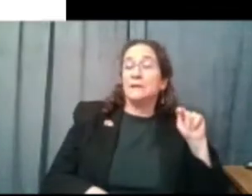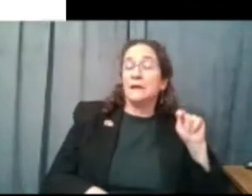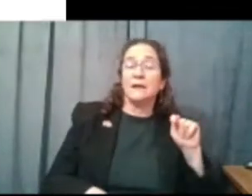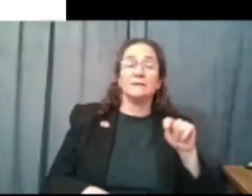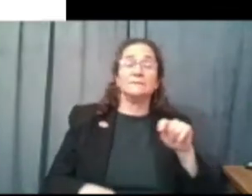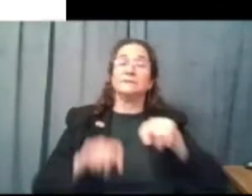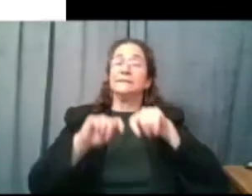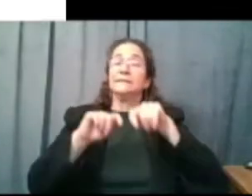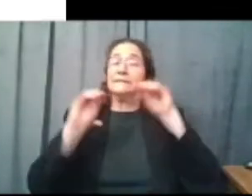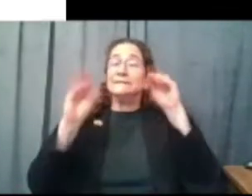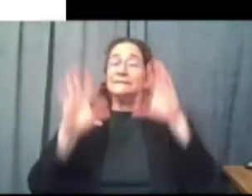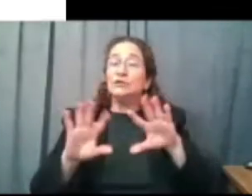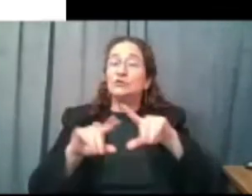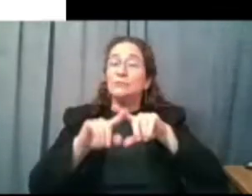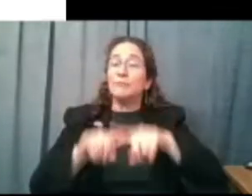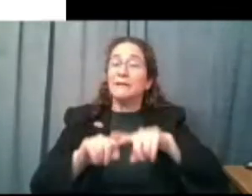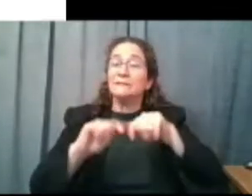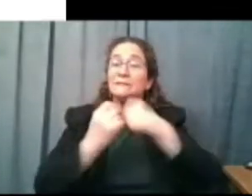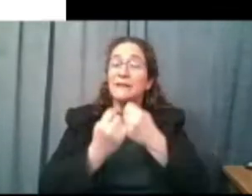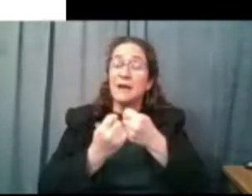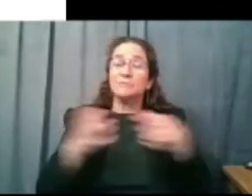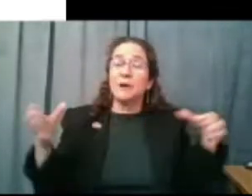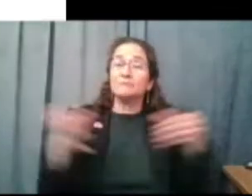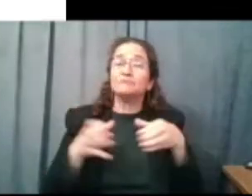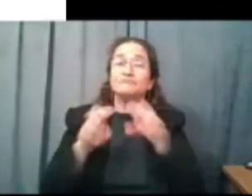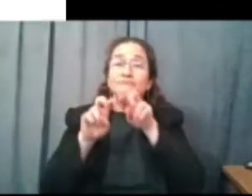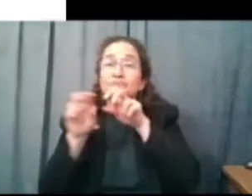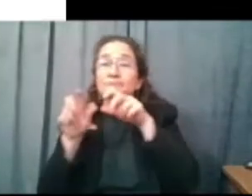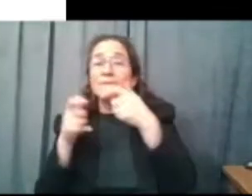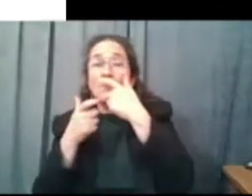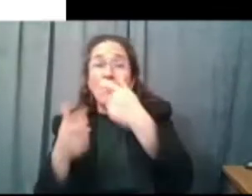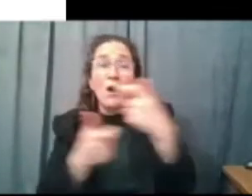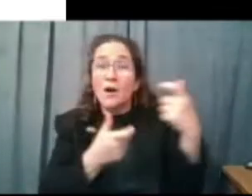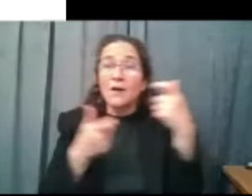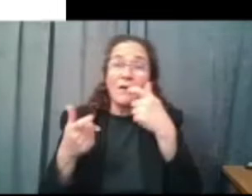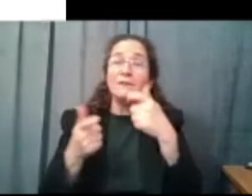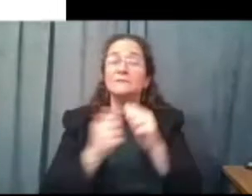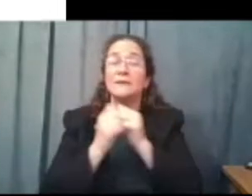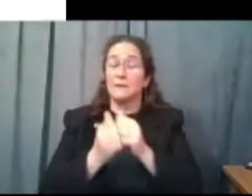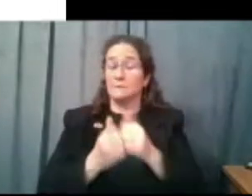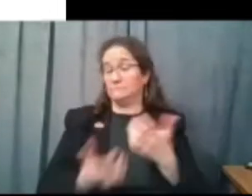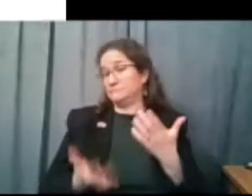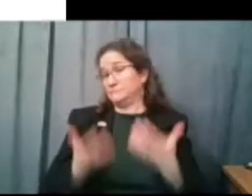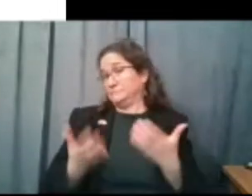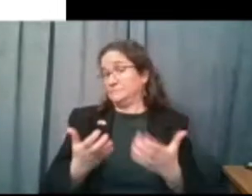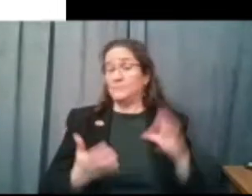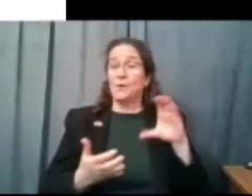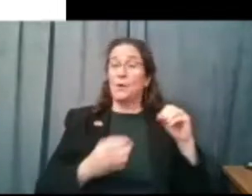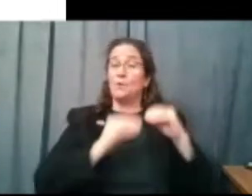So in something like to sit with their co-teachers, or if you're a family, maybe you're sitting together with your mom or dad.